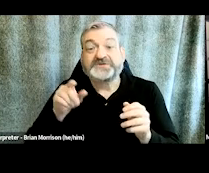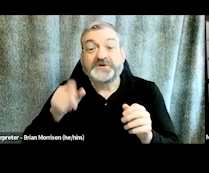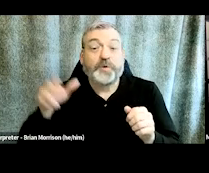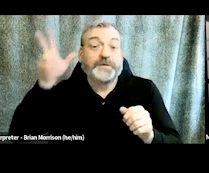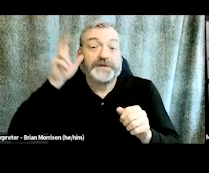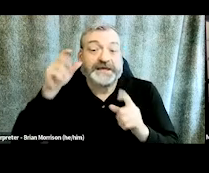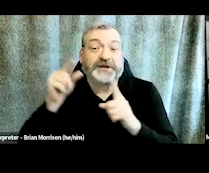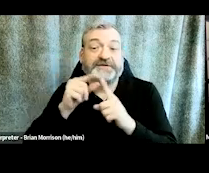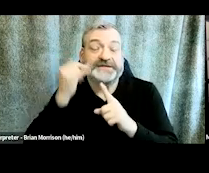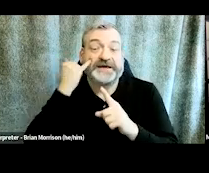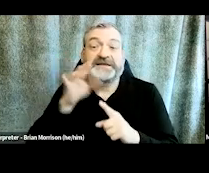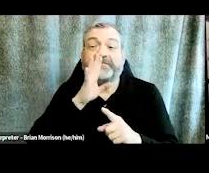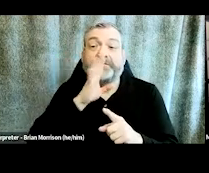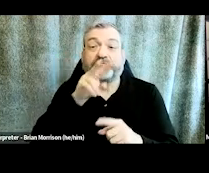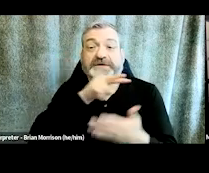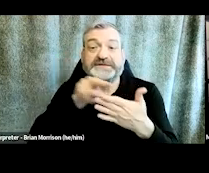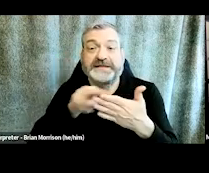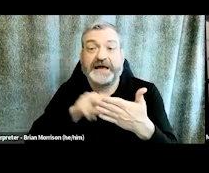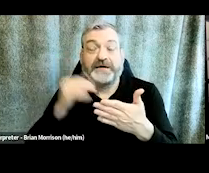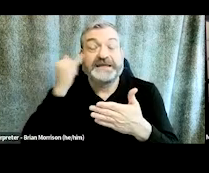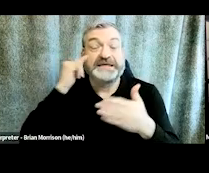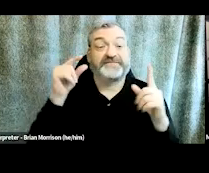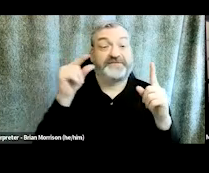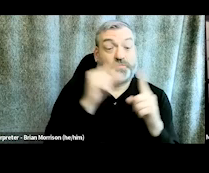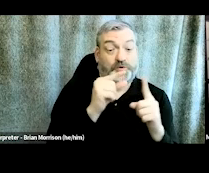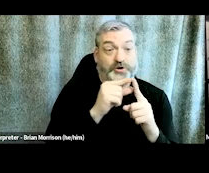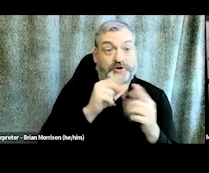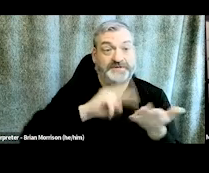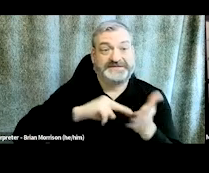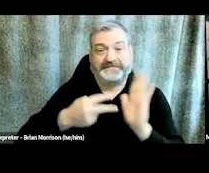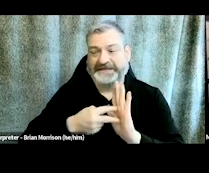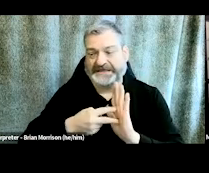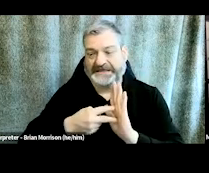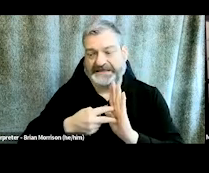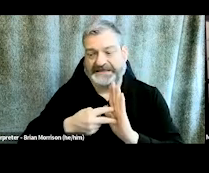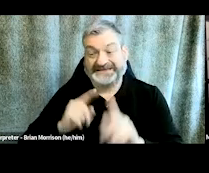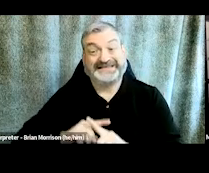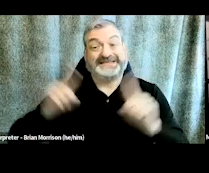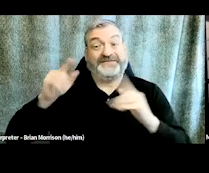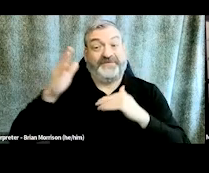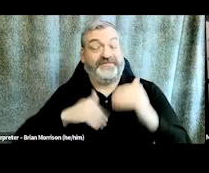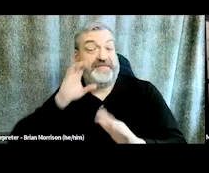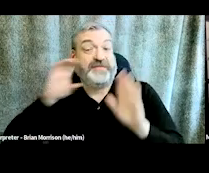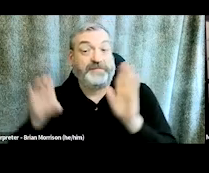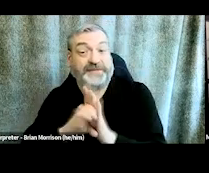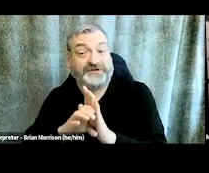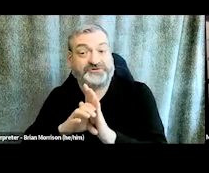If that text has a very different meaning from the meaning you intended by including that emoji, you may want to avoid that emoji.